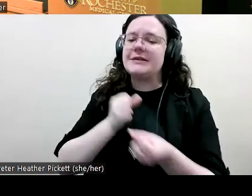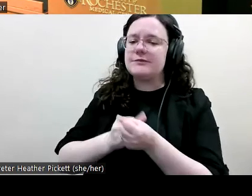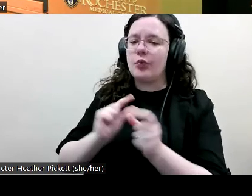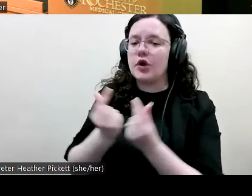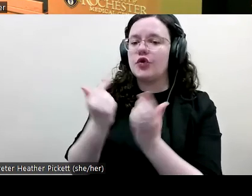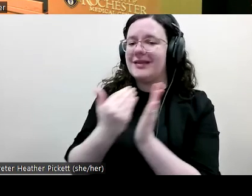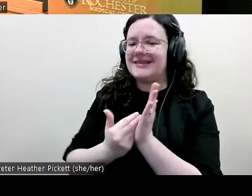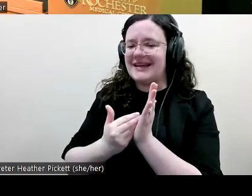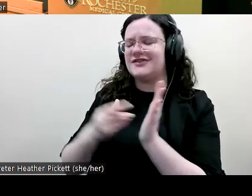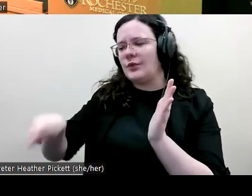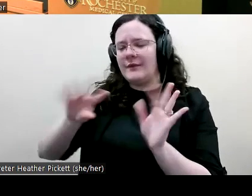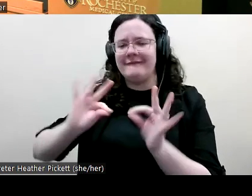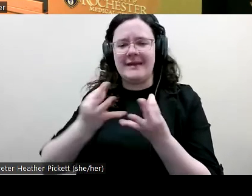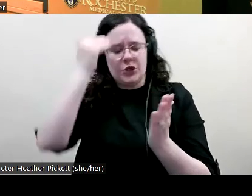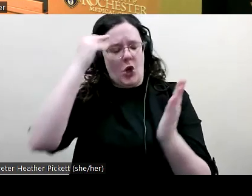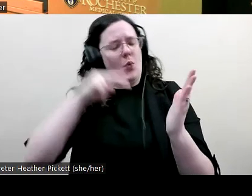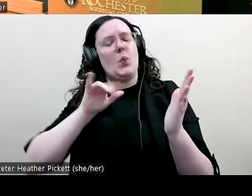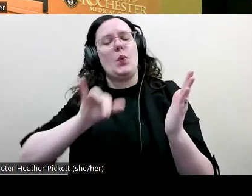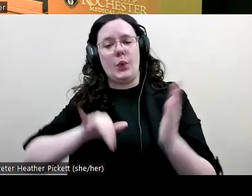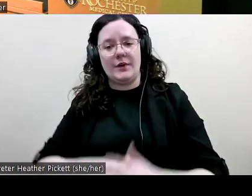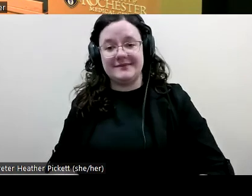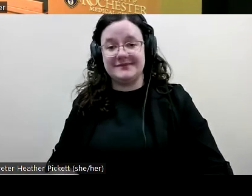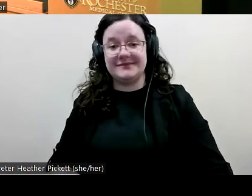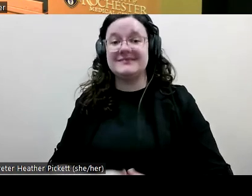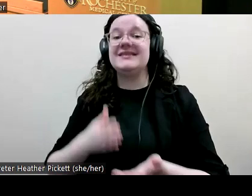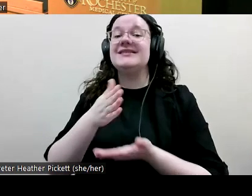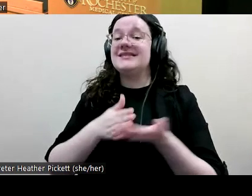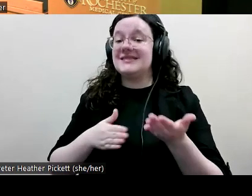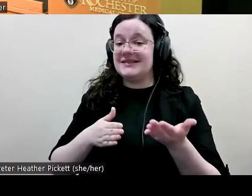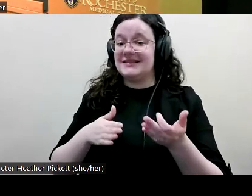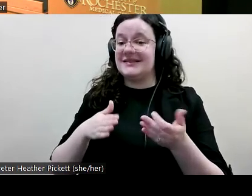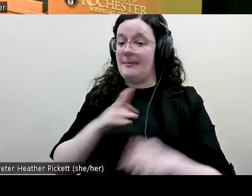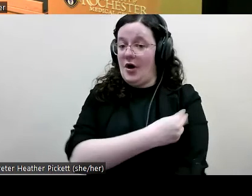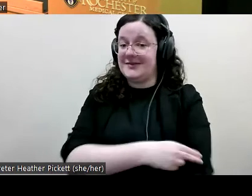on some namis actually have a they call it Nami in the lobby so they have a Nami volunteer in